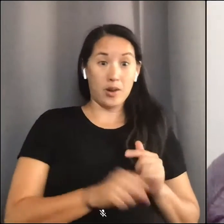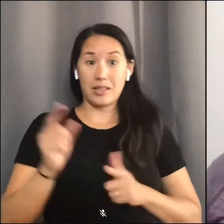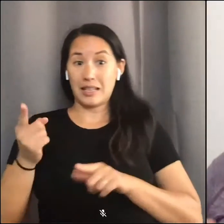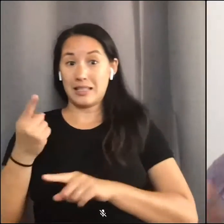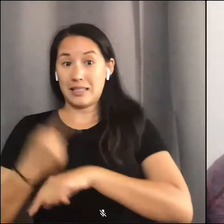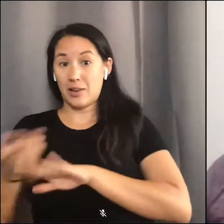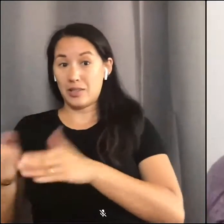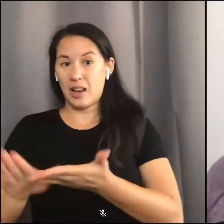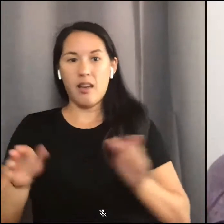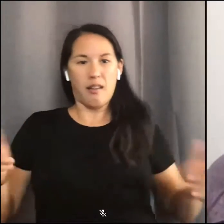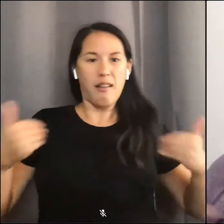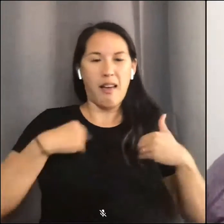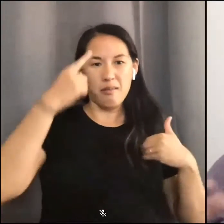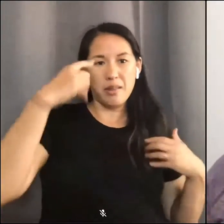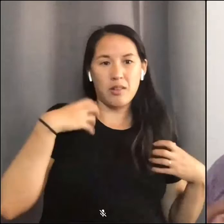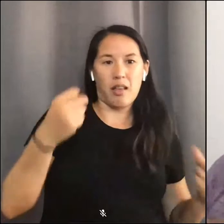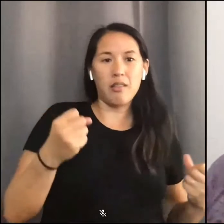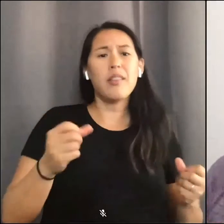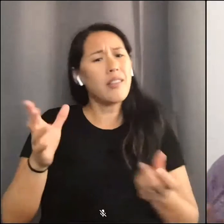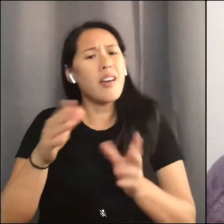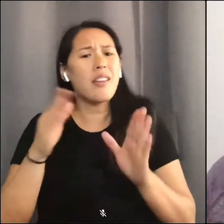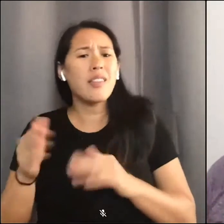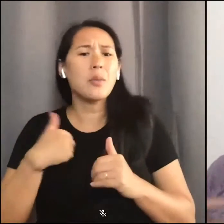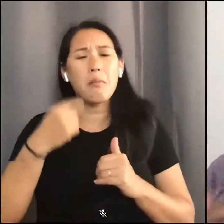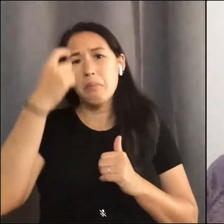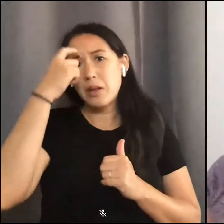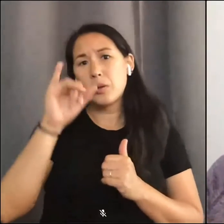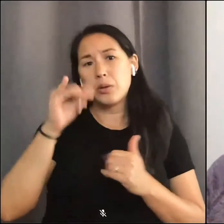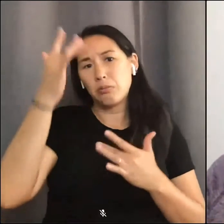and then things like mental ill you know mental illnesses and things are are the things that um